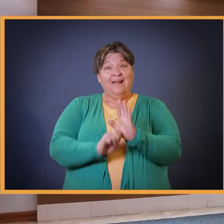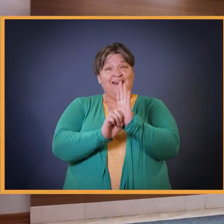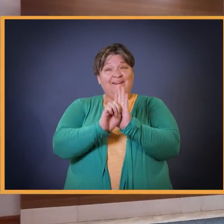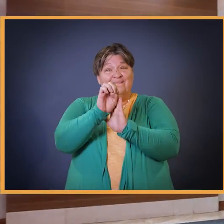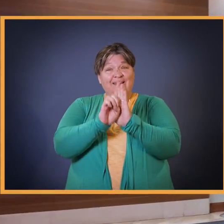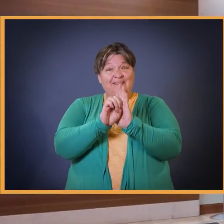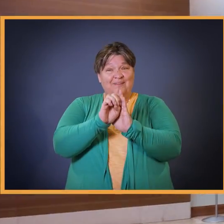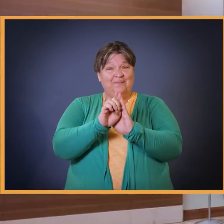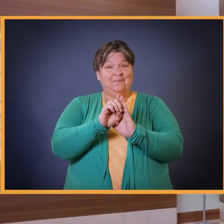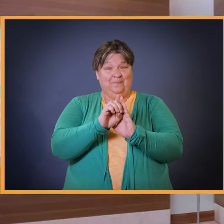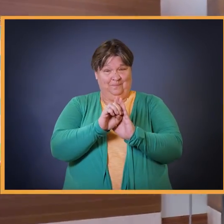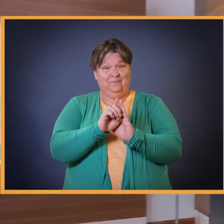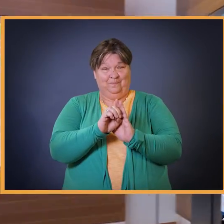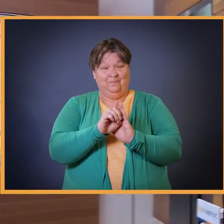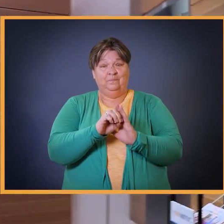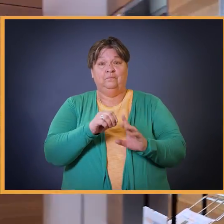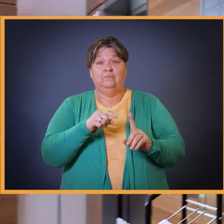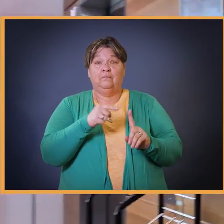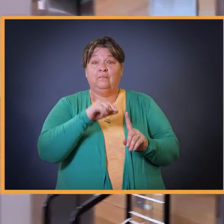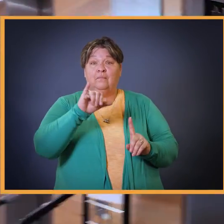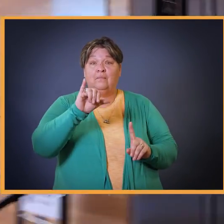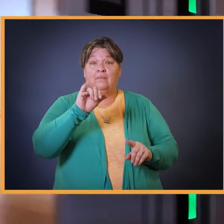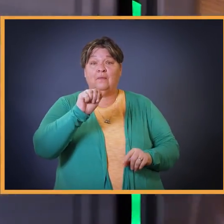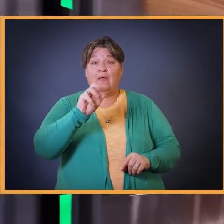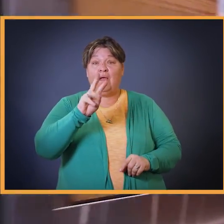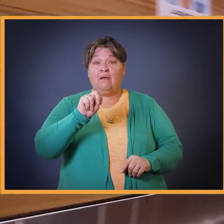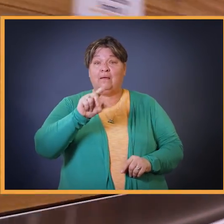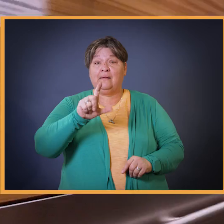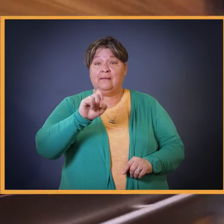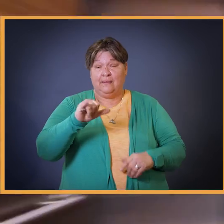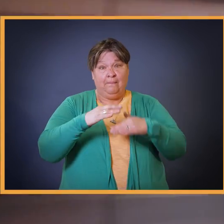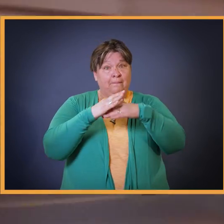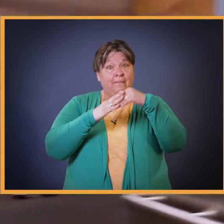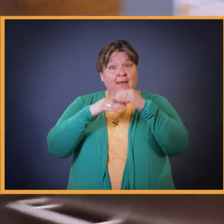Take the main elevator to floor two of the Yawkey Building.